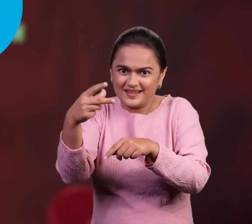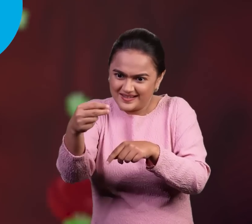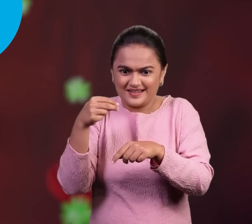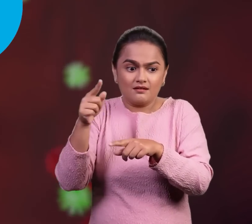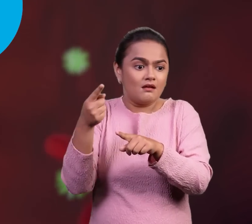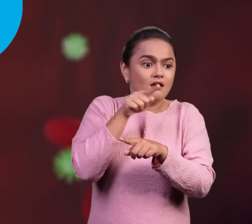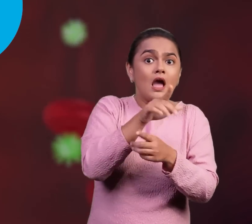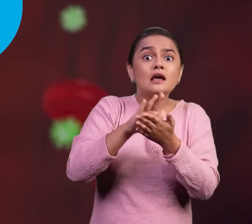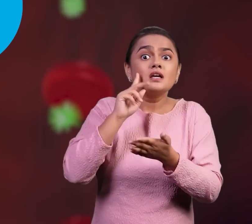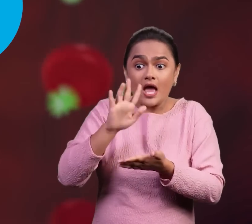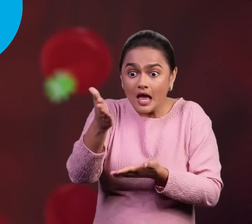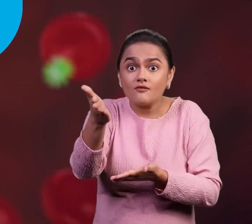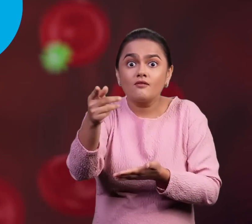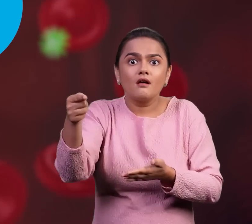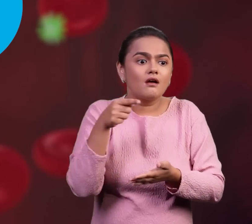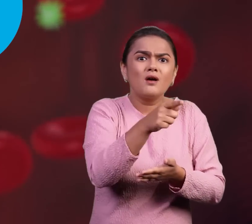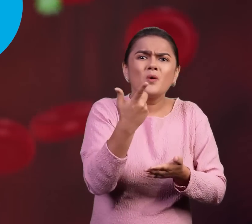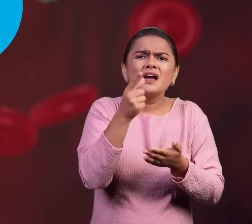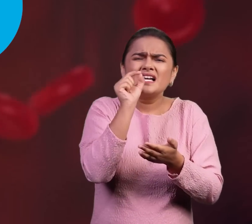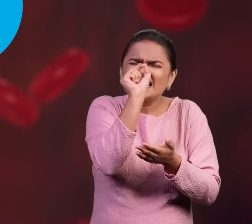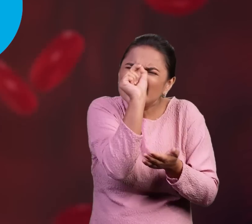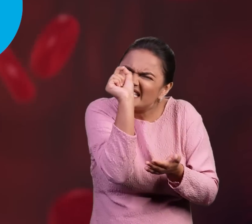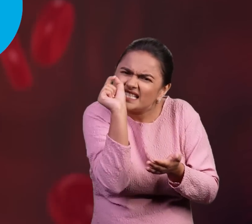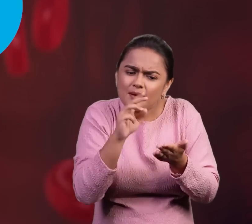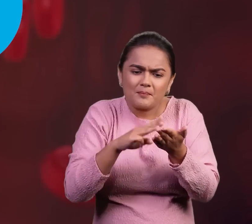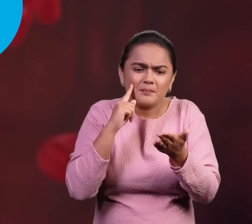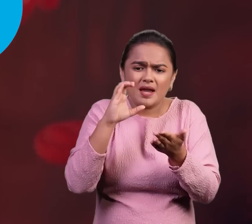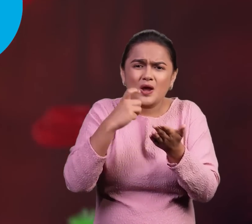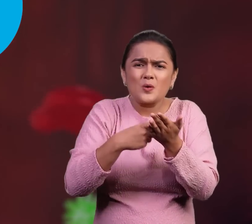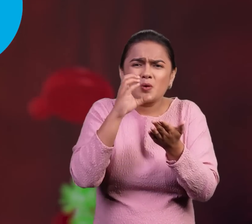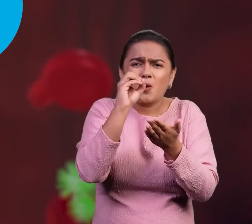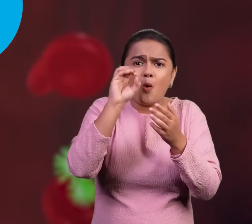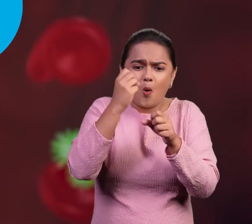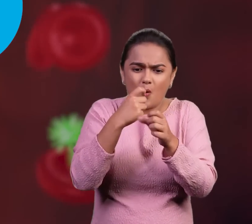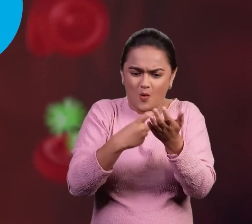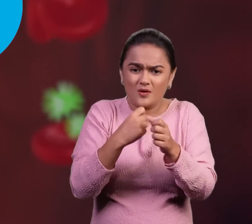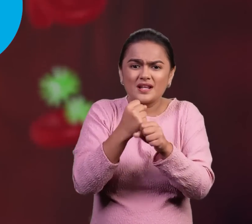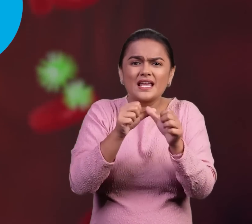The virus could be transmitted because it is a micro-organism; it's very small.